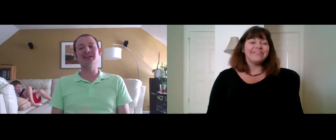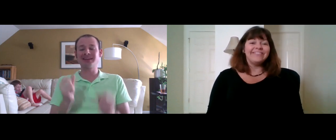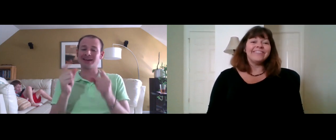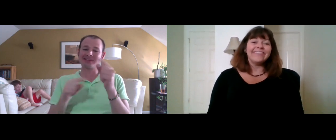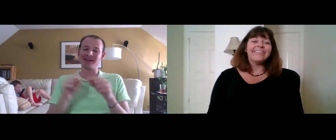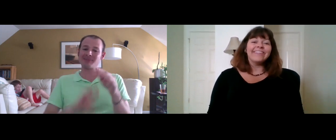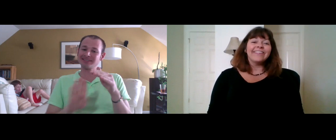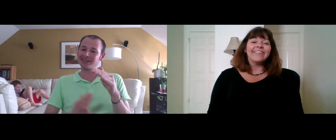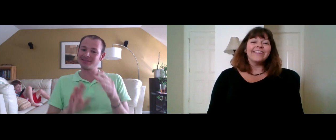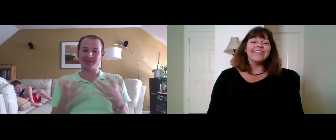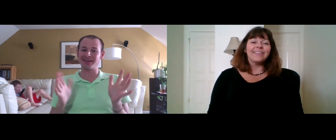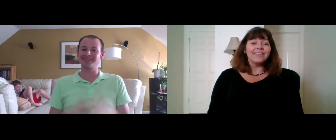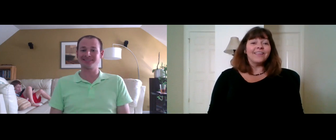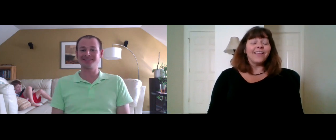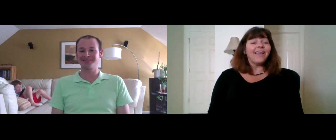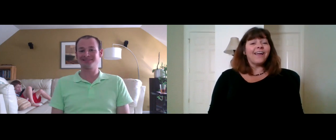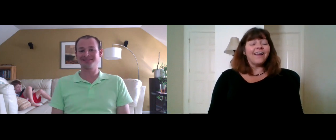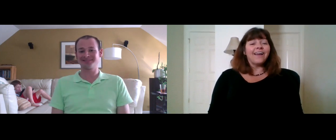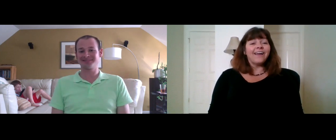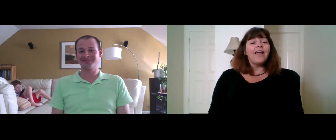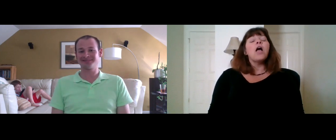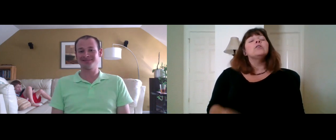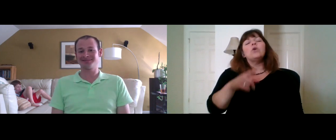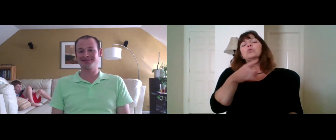More speaking, eh? He knows basic signs